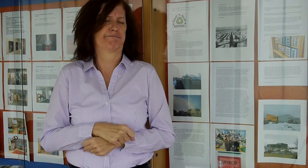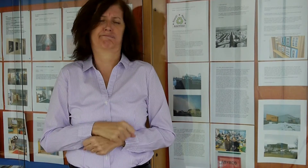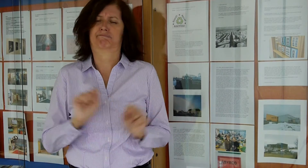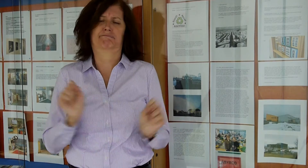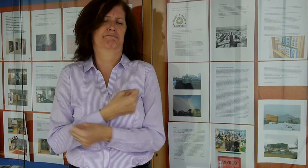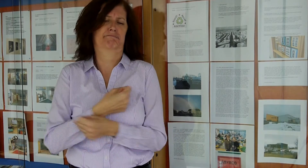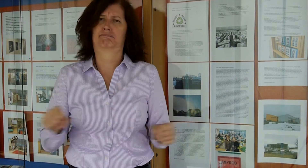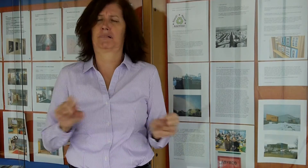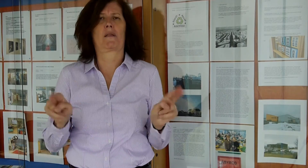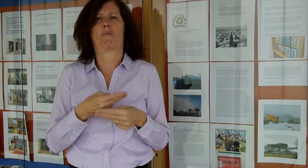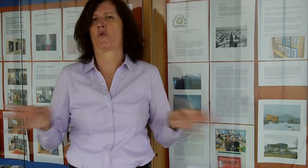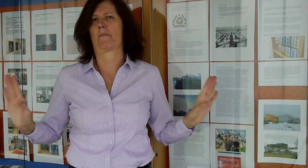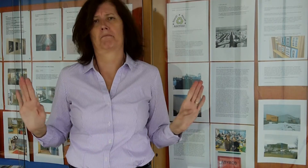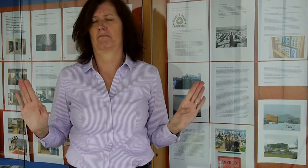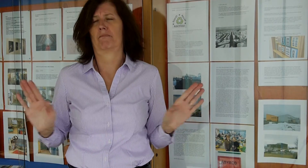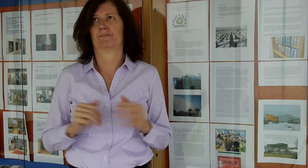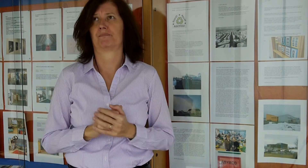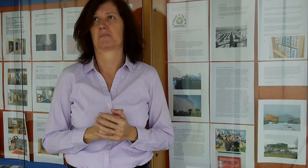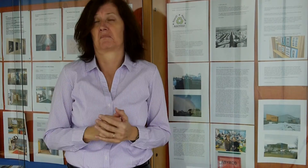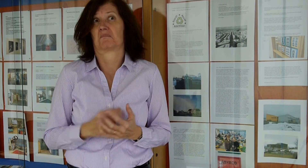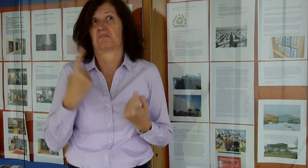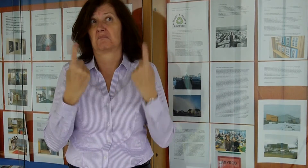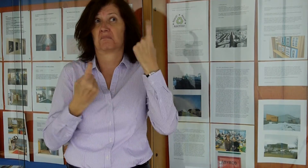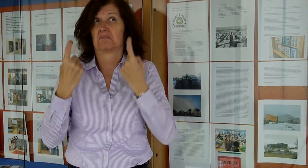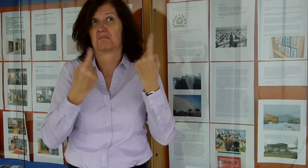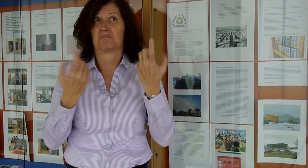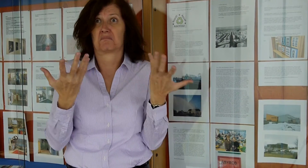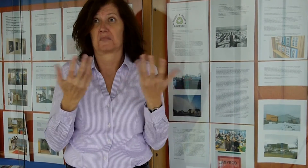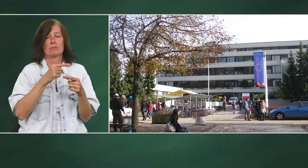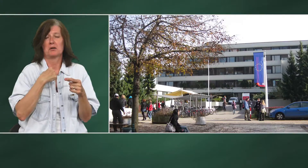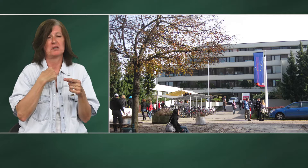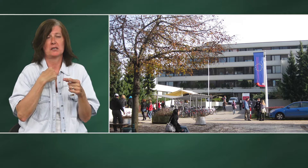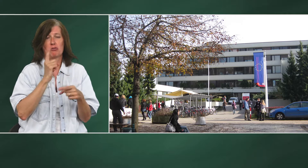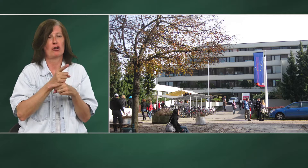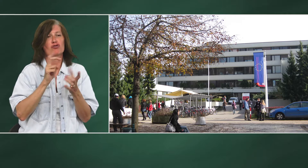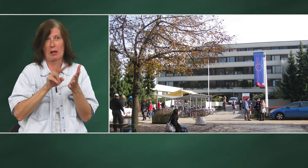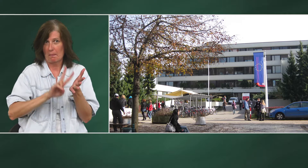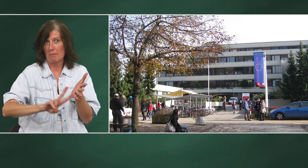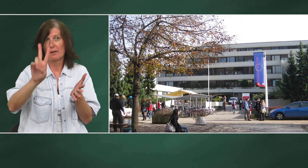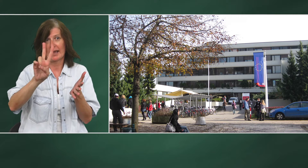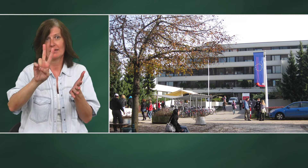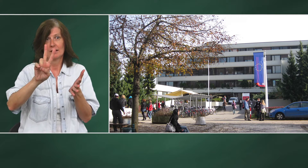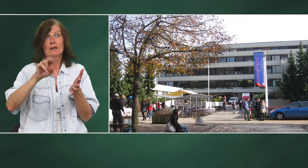And I said to myself: “I can’t do this.” I was thinking, a lot, about what to do. And then I decided to continue studying.